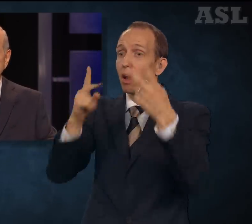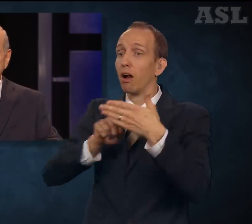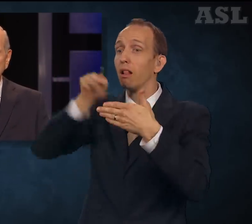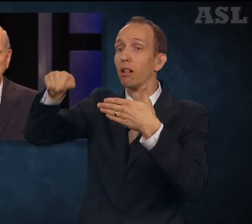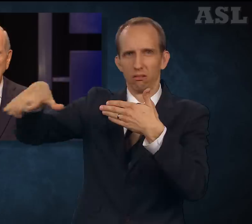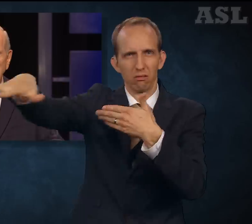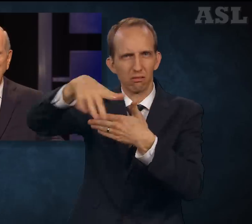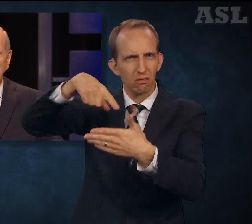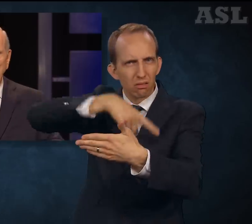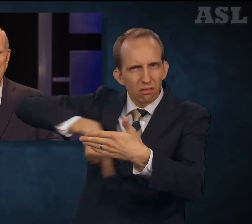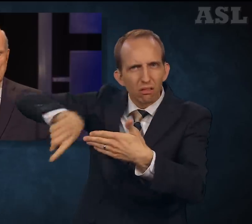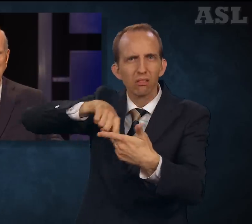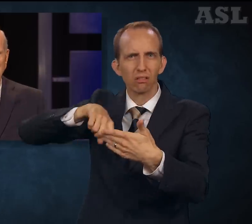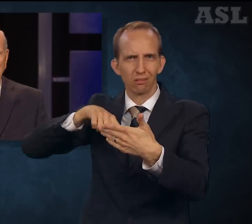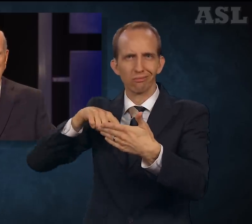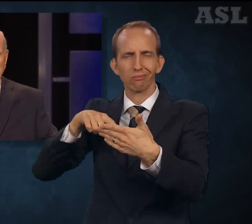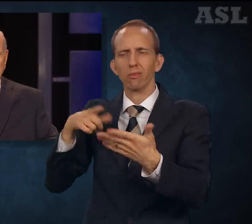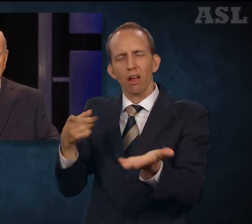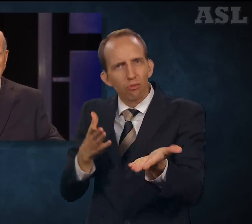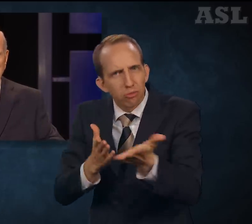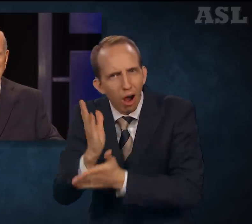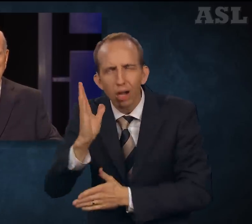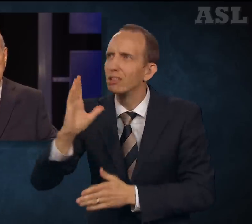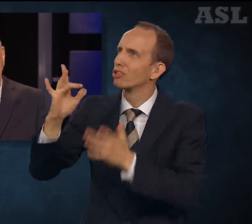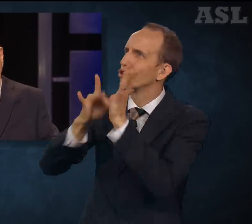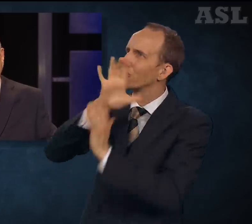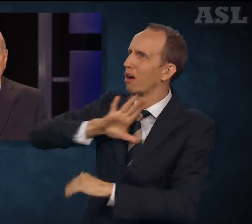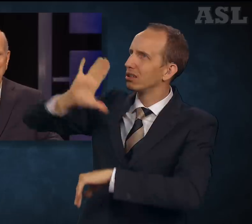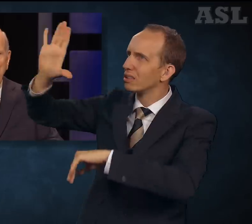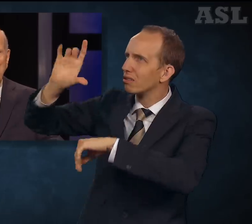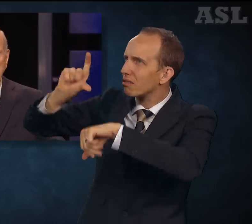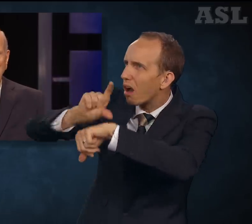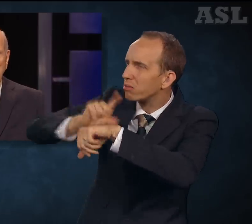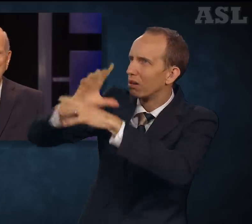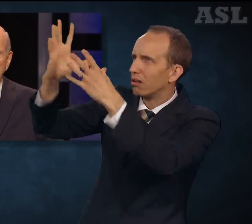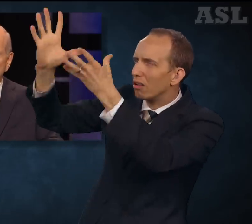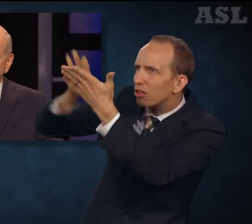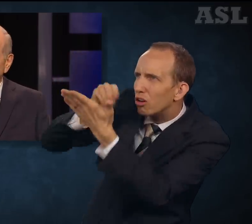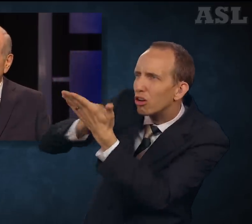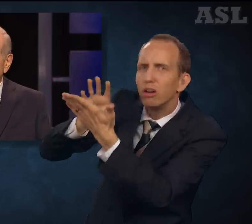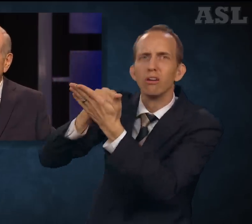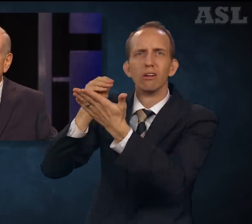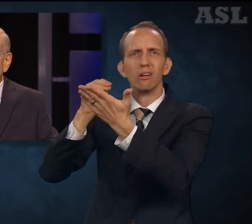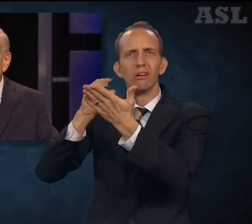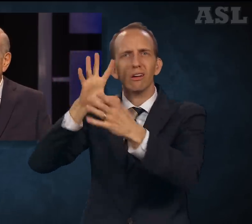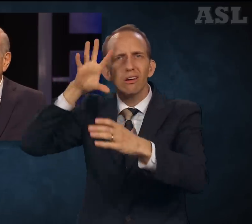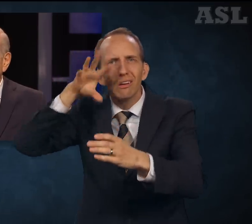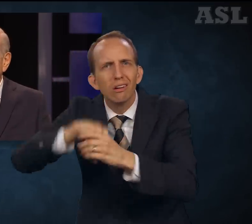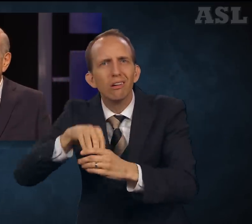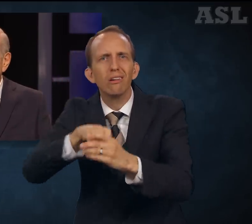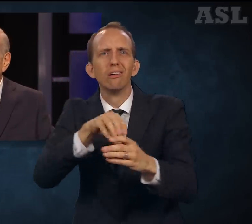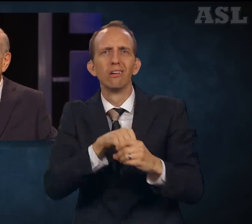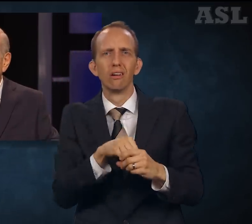DESERVES TO HEAR THE MESSAGE OF THE RESTORED GOSPEL OF